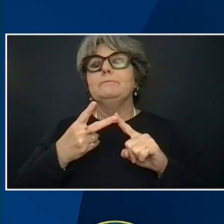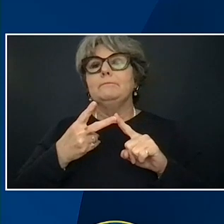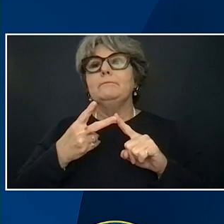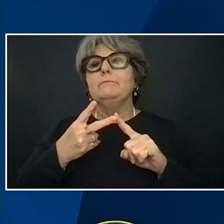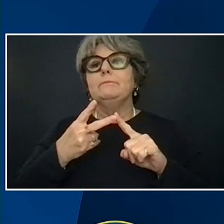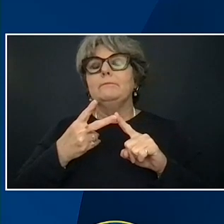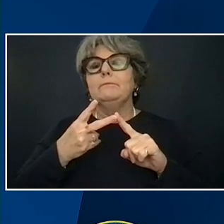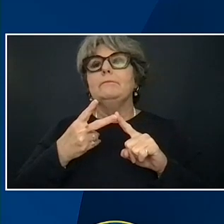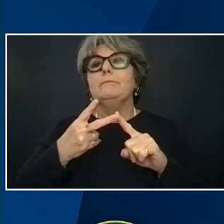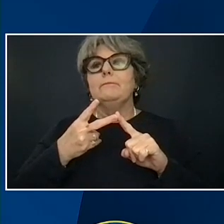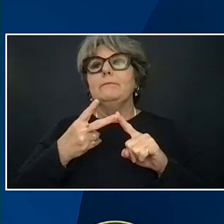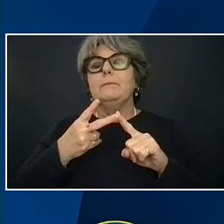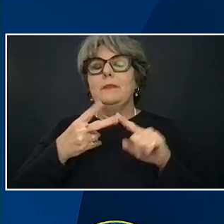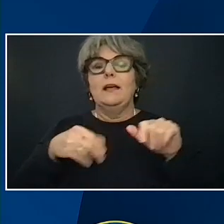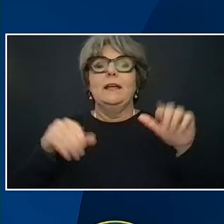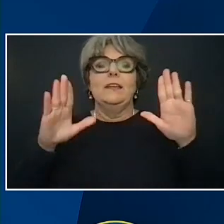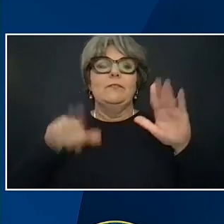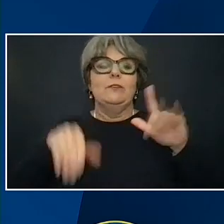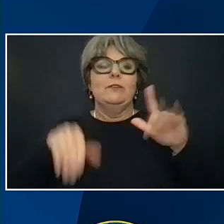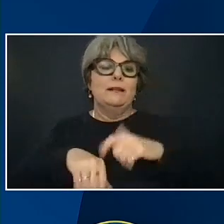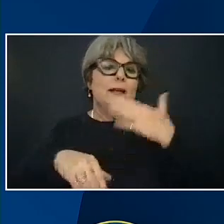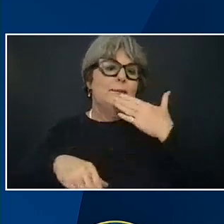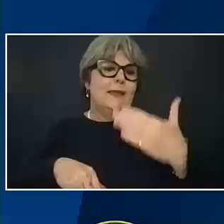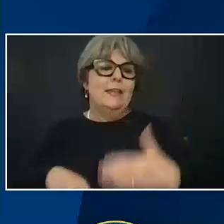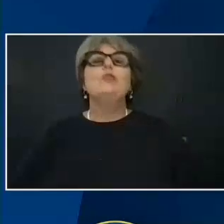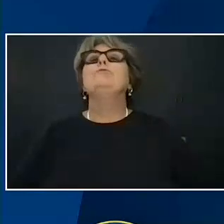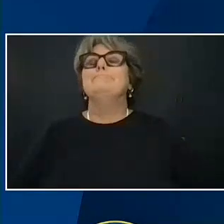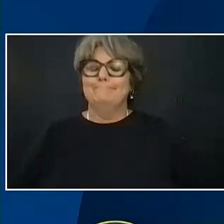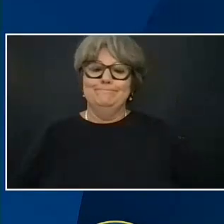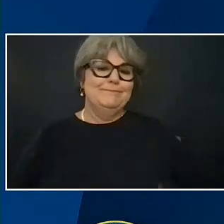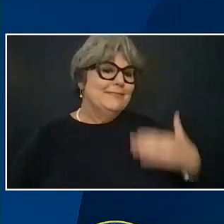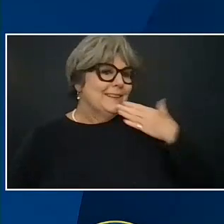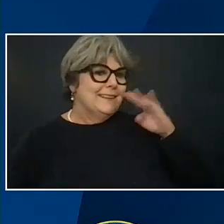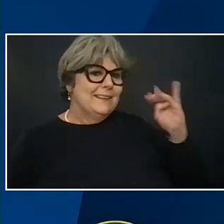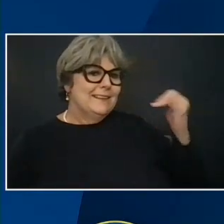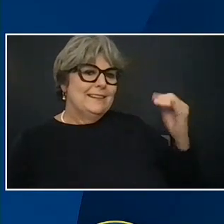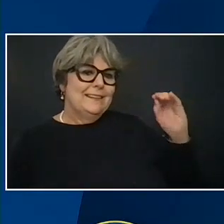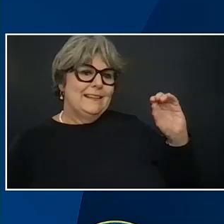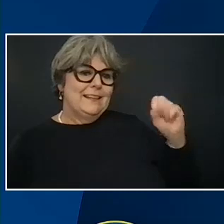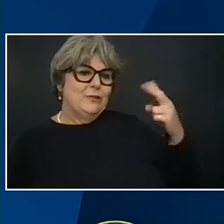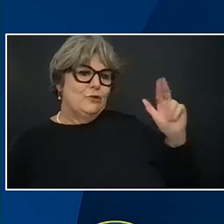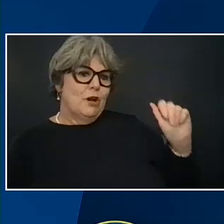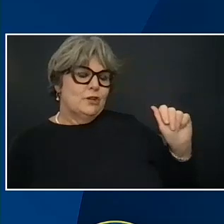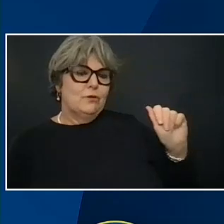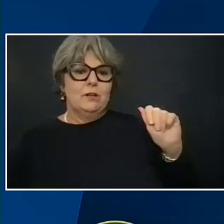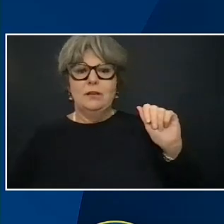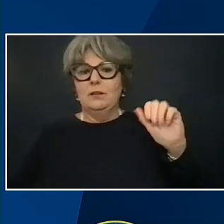I yield my time. Thank you. Thank you, Joshua. Krystil, who's next?